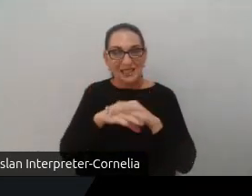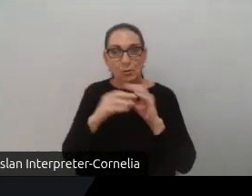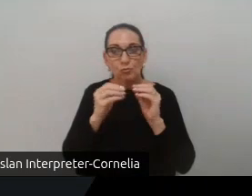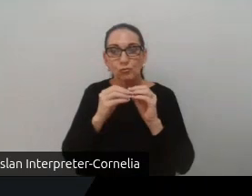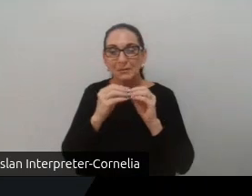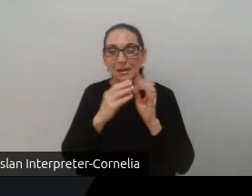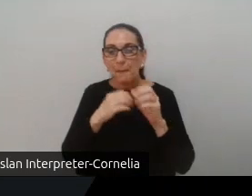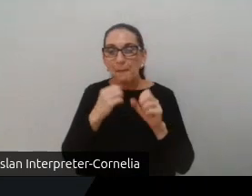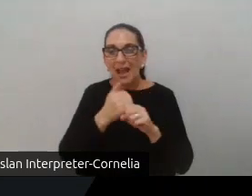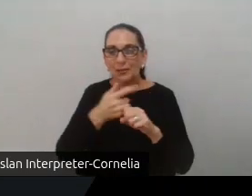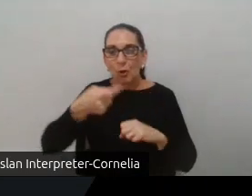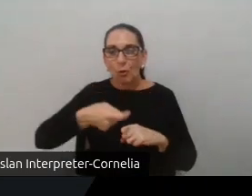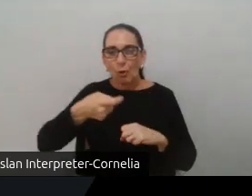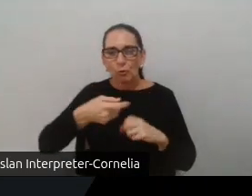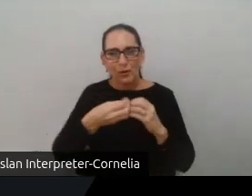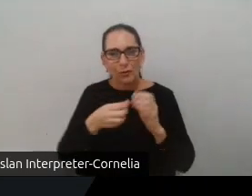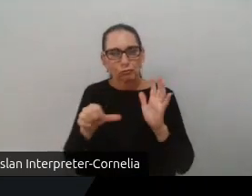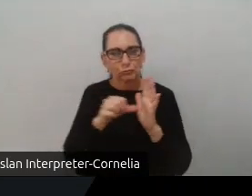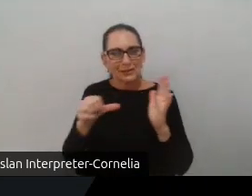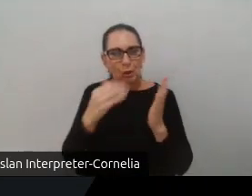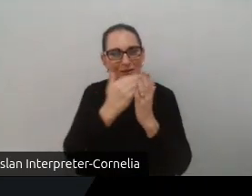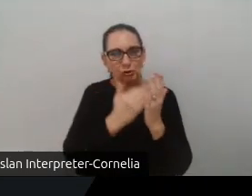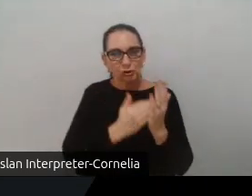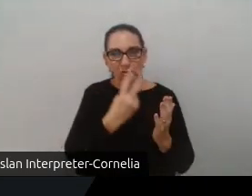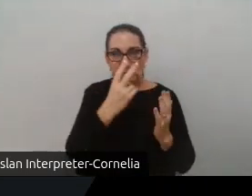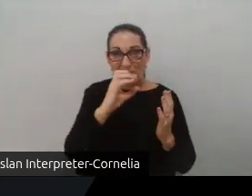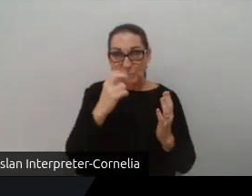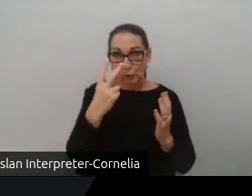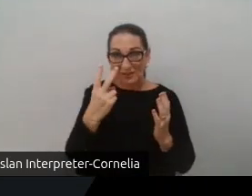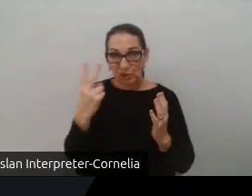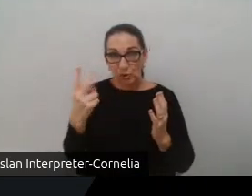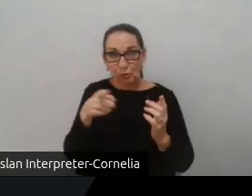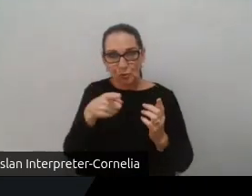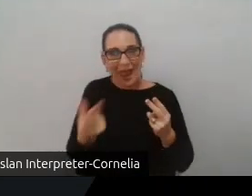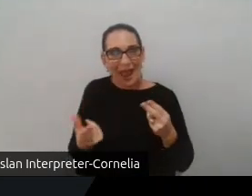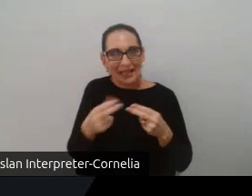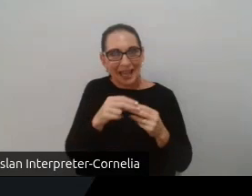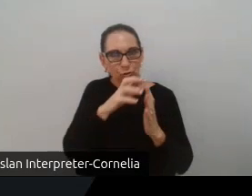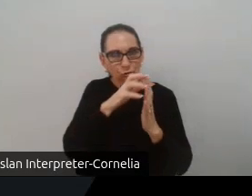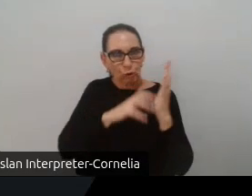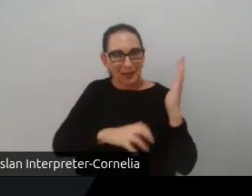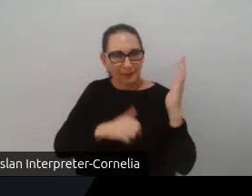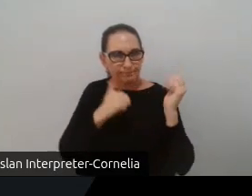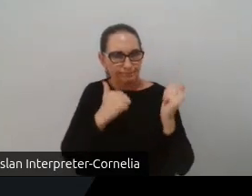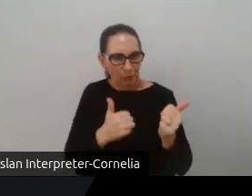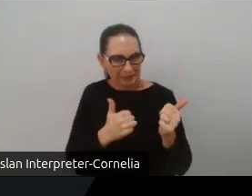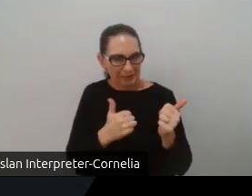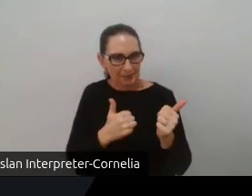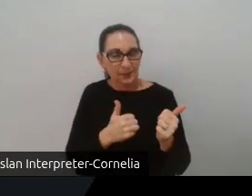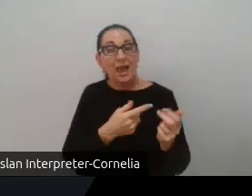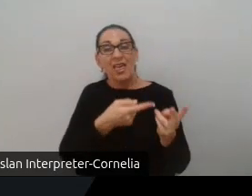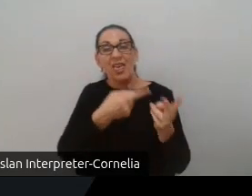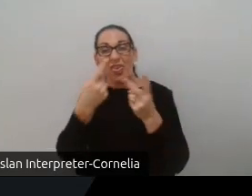conditions. She's attached a copy which is great. And then she also sets out that the family court